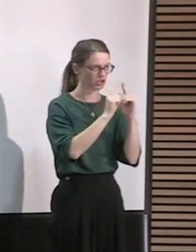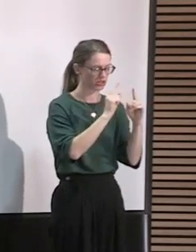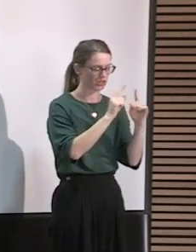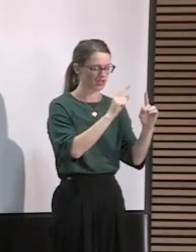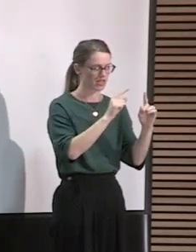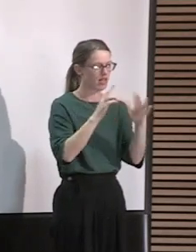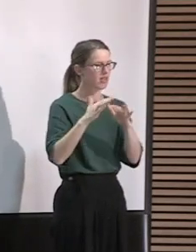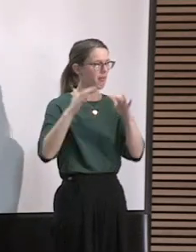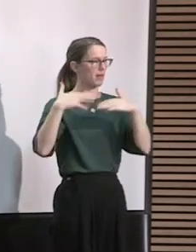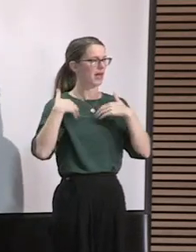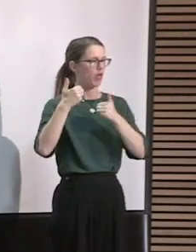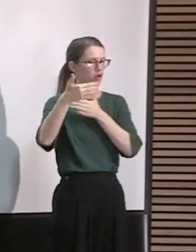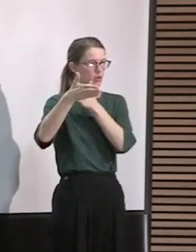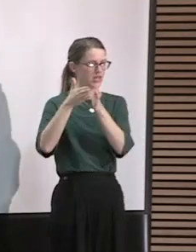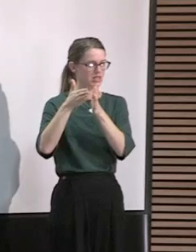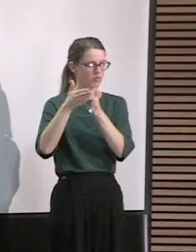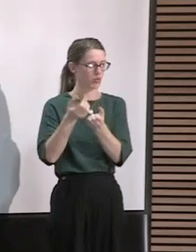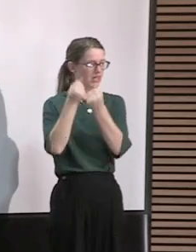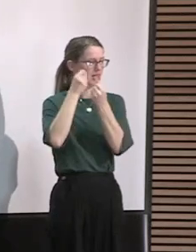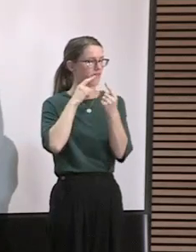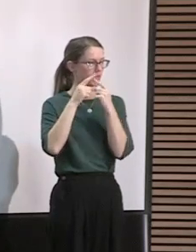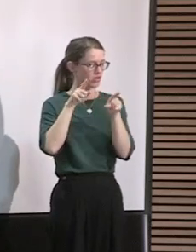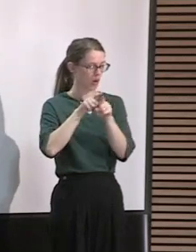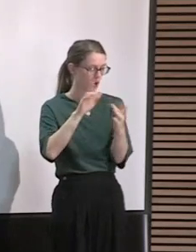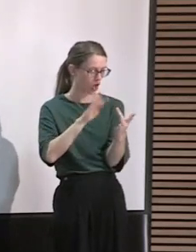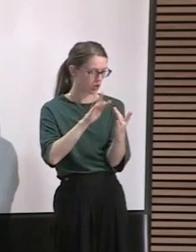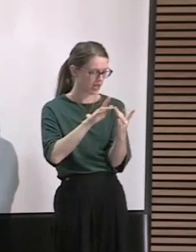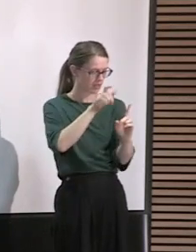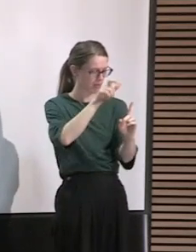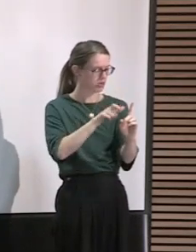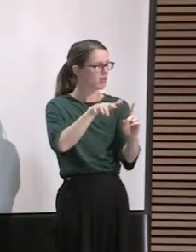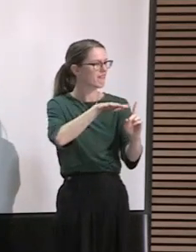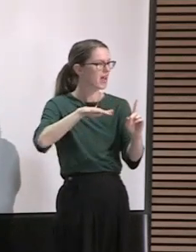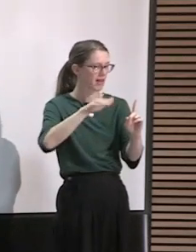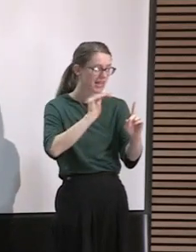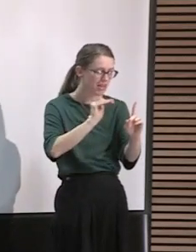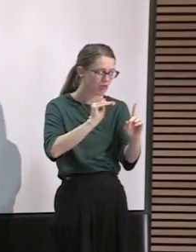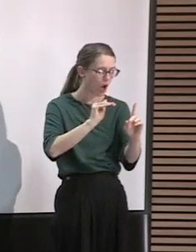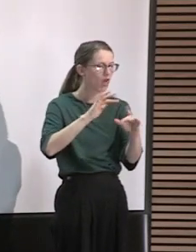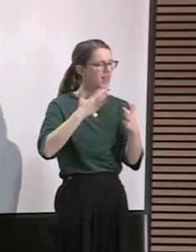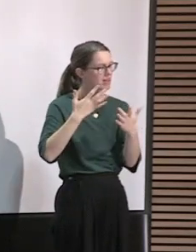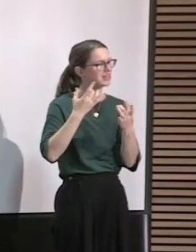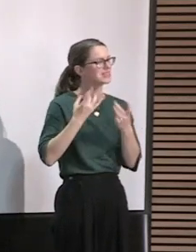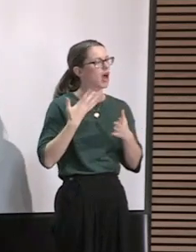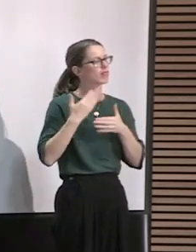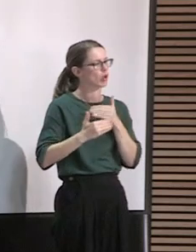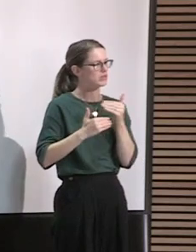into the EpiSurv database with the contact details for the person. The Public Health Unit